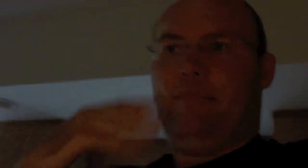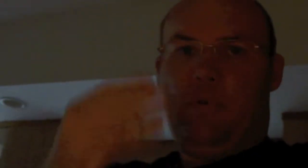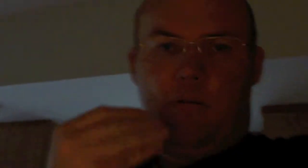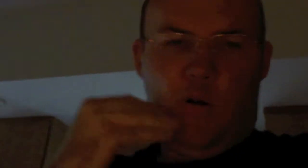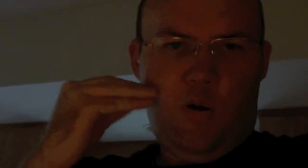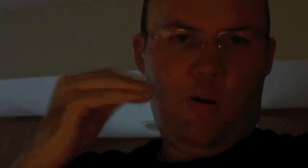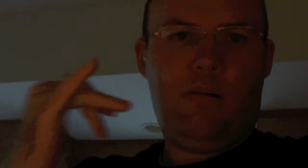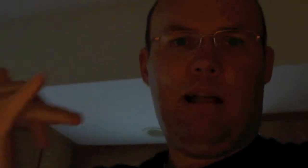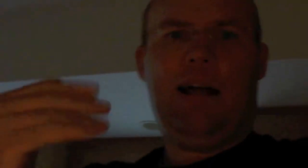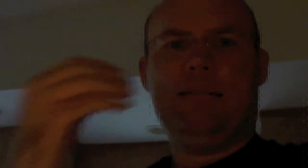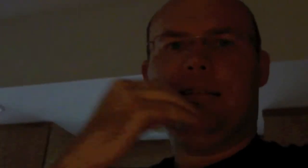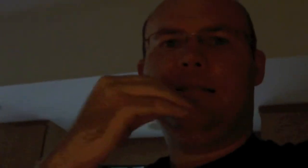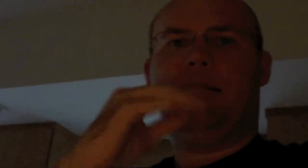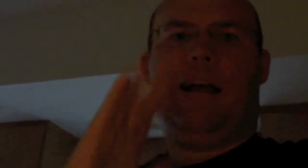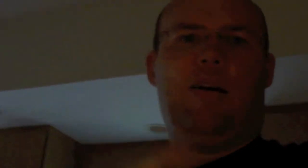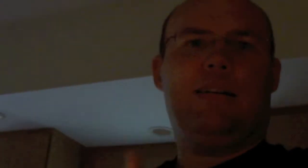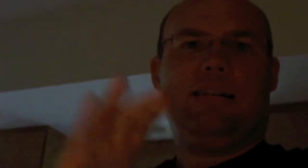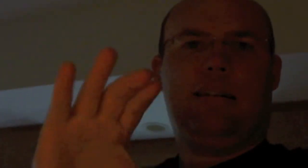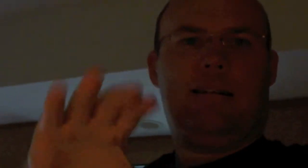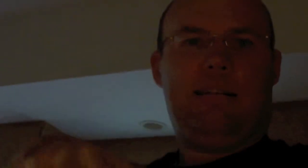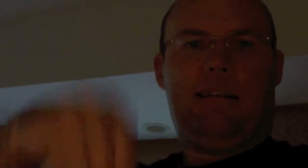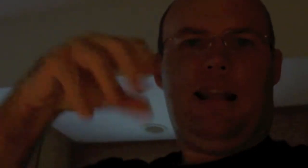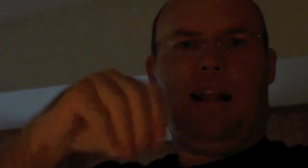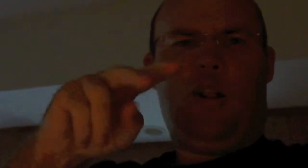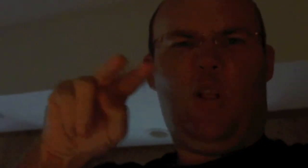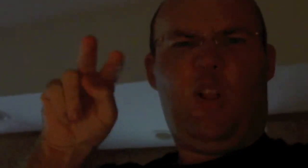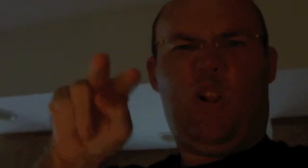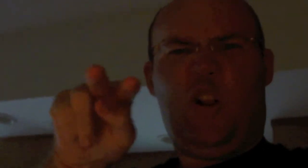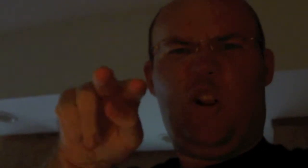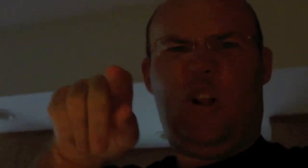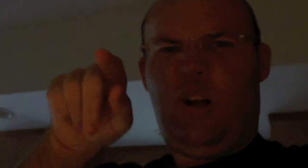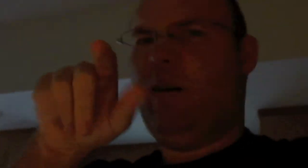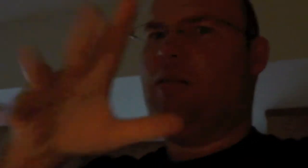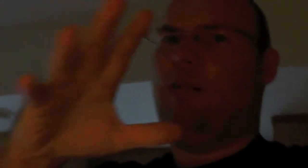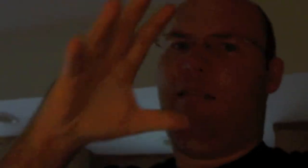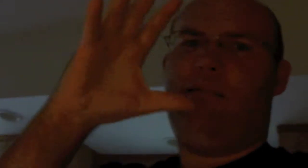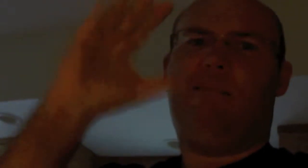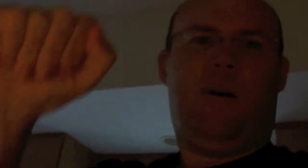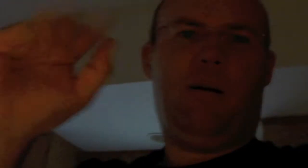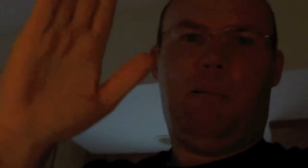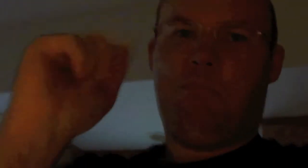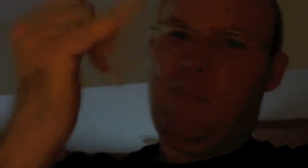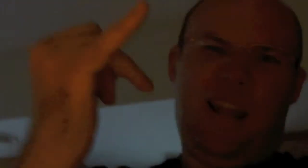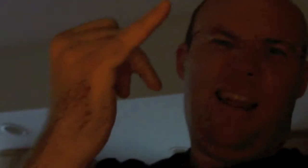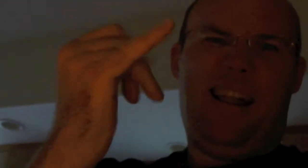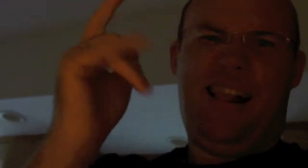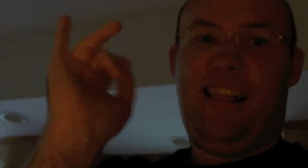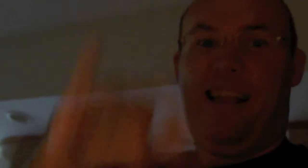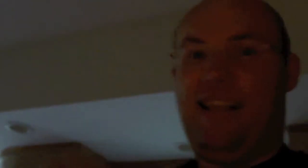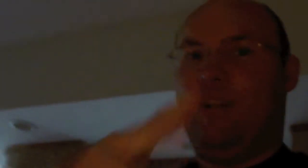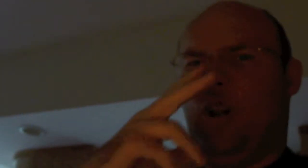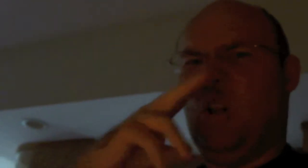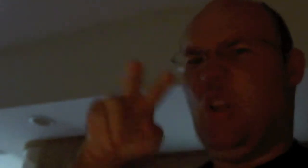Now we just got home and we about to eat a cake! Look at this awesome cake!